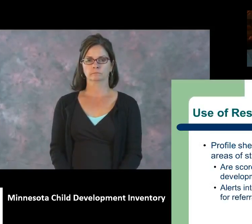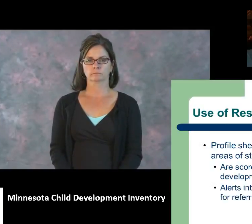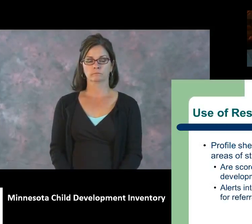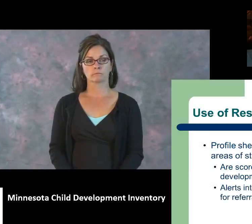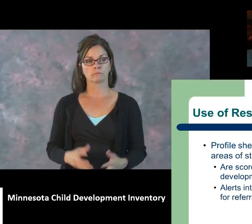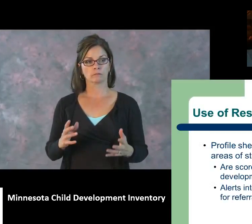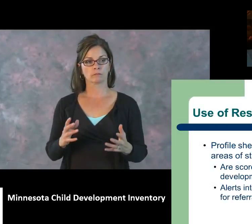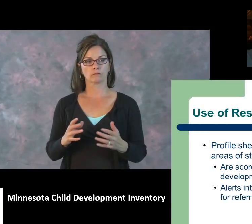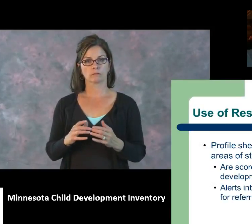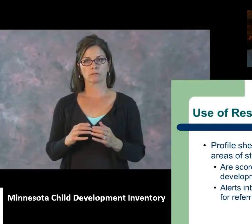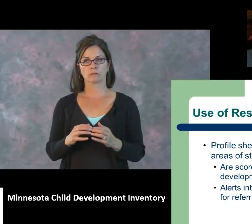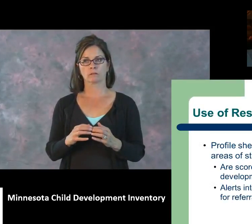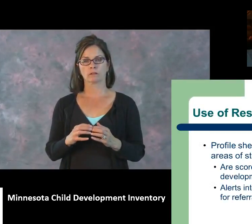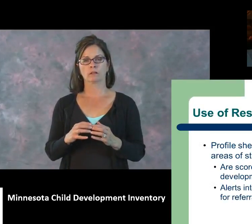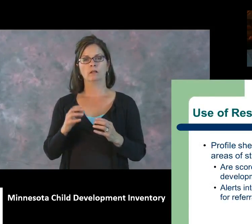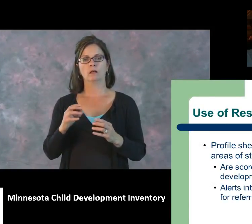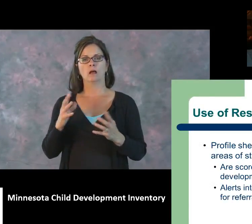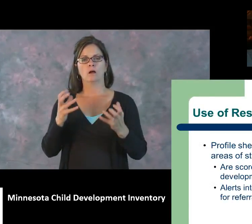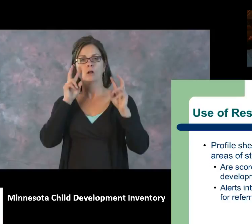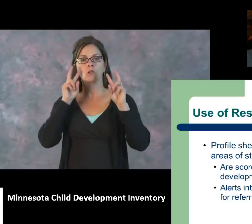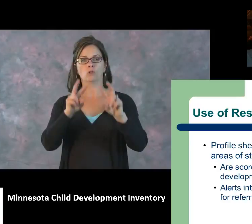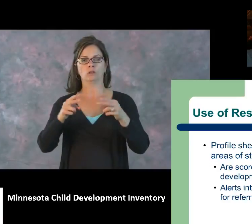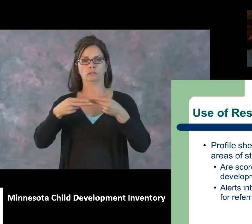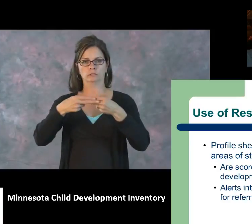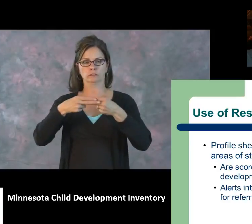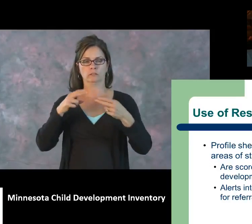and hop back to our slide looking at the use of results.